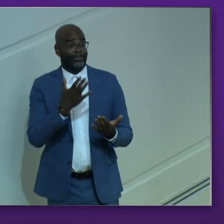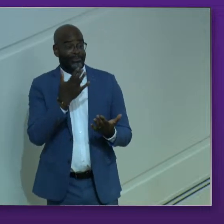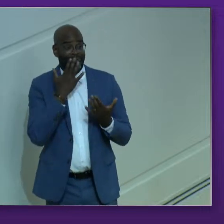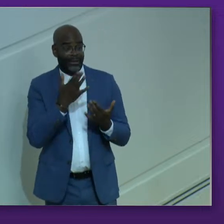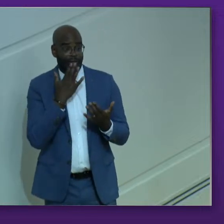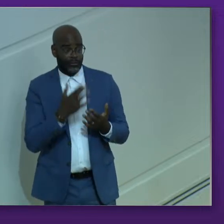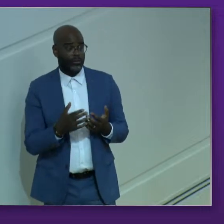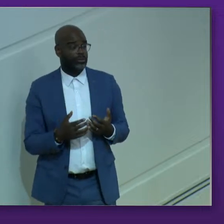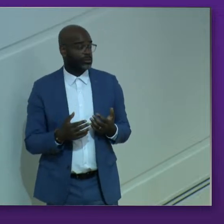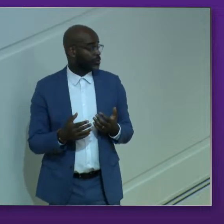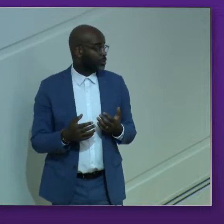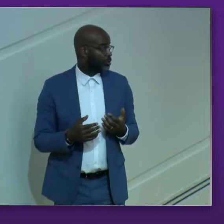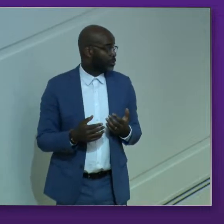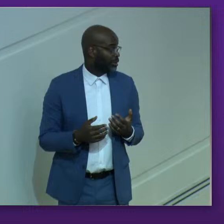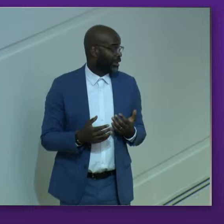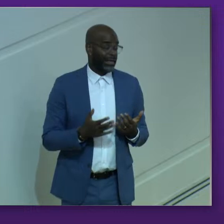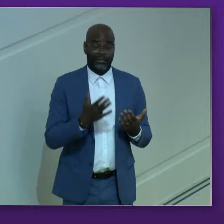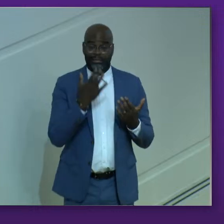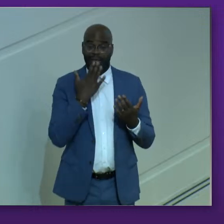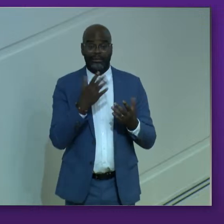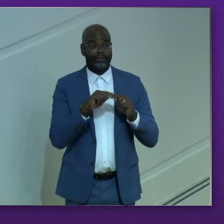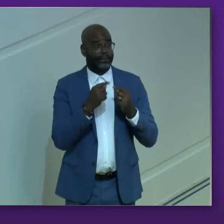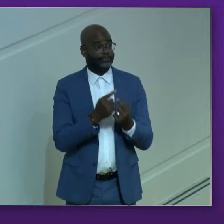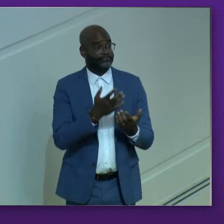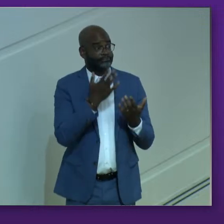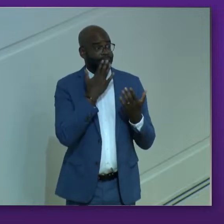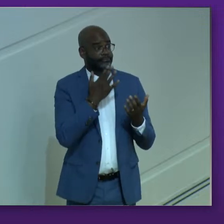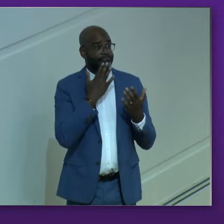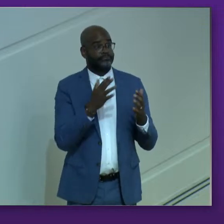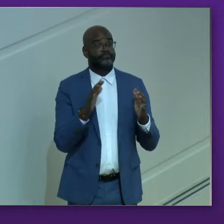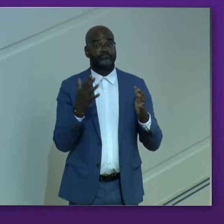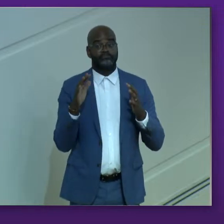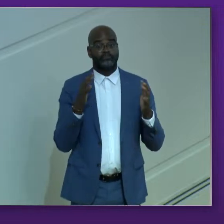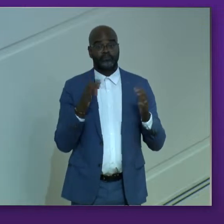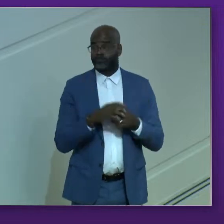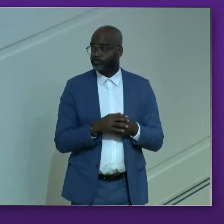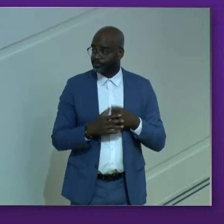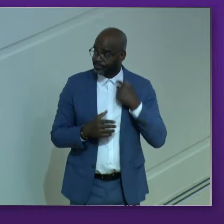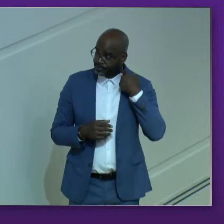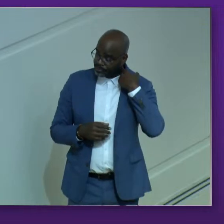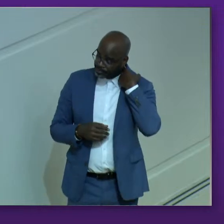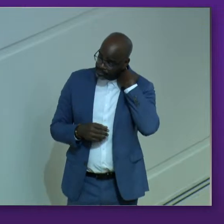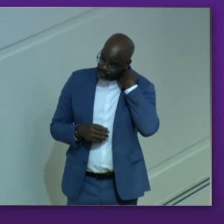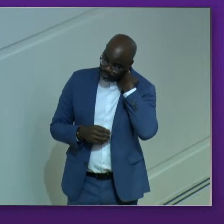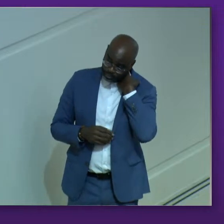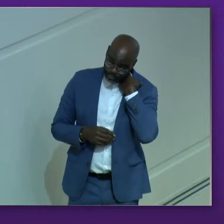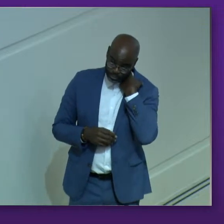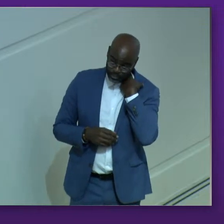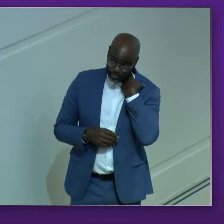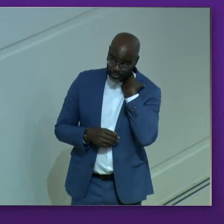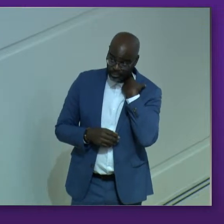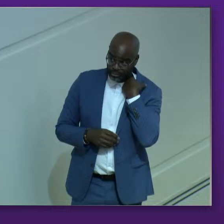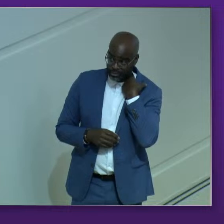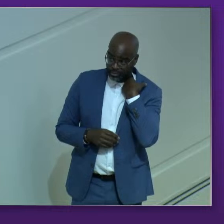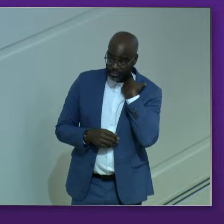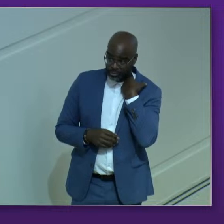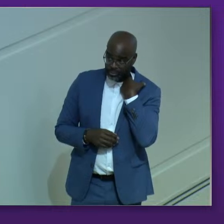RAPTORS ECCENTRIC KNOWLEDGEABLE STAFF WHO WILL ENSURE THAT THEY FEEL WELCOMED AND ENCOURAGED